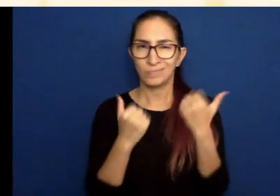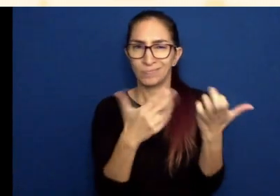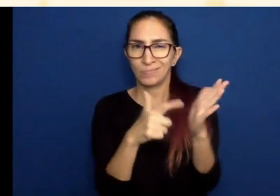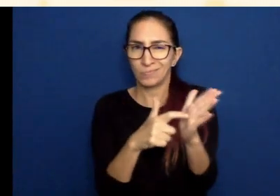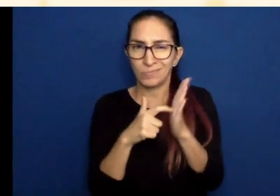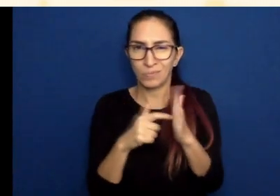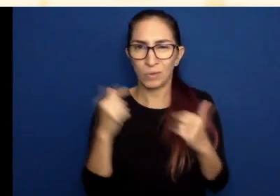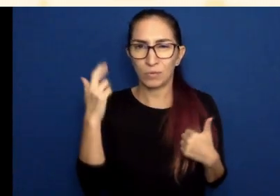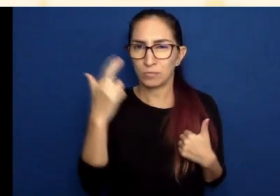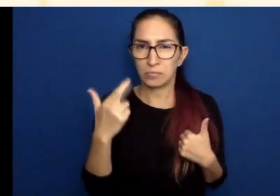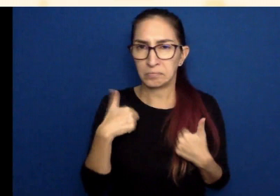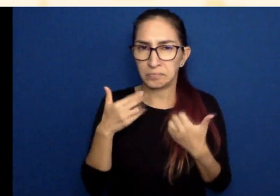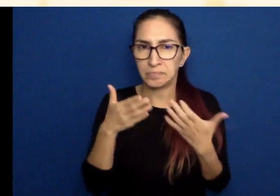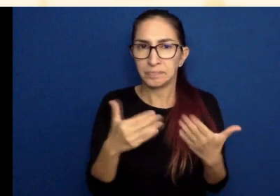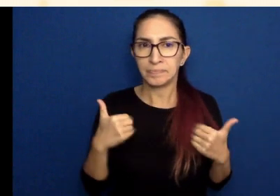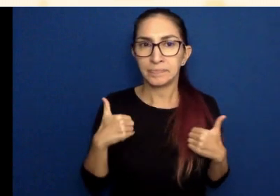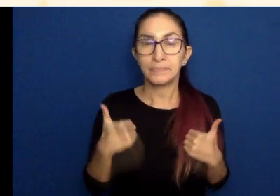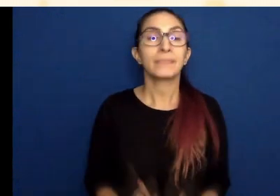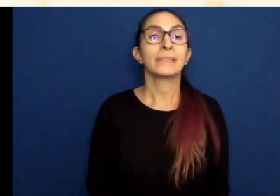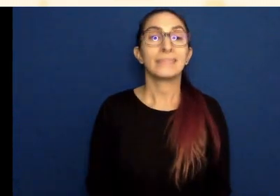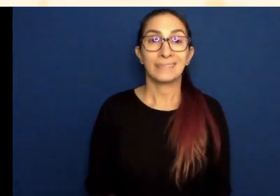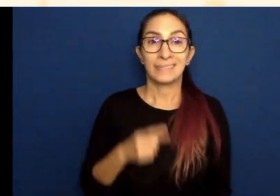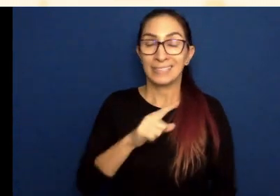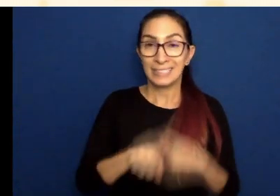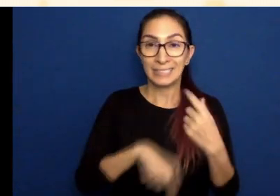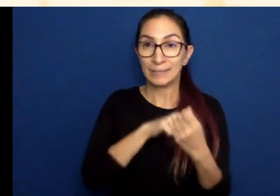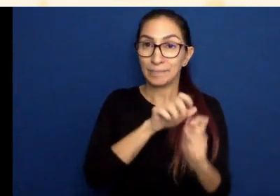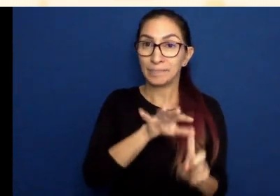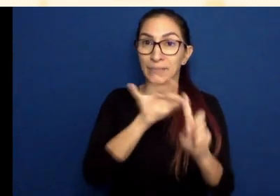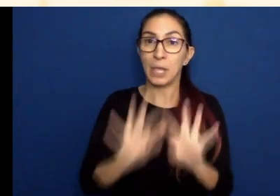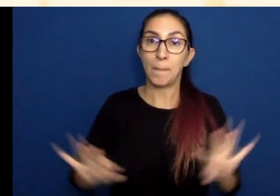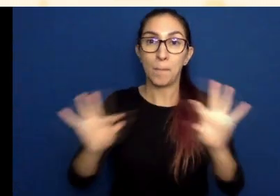Why do we have this requirement? This requirement is particularly important for screen-reader users.